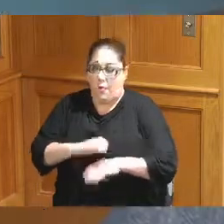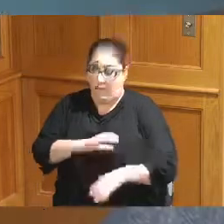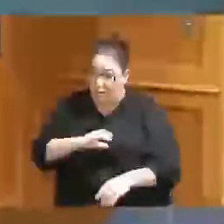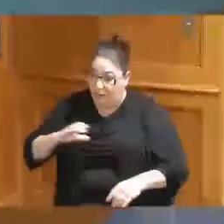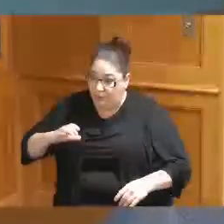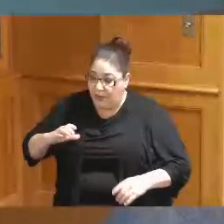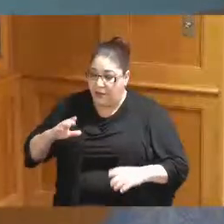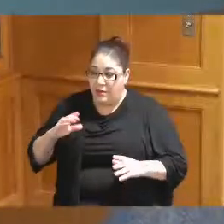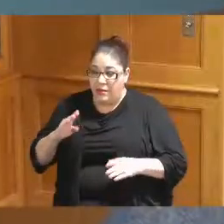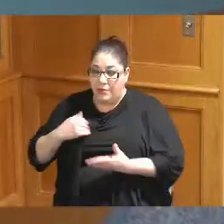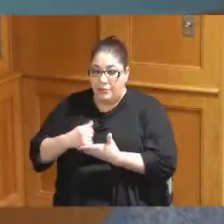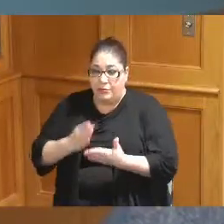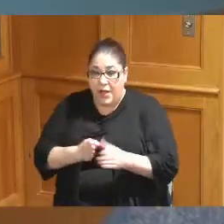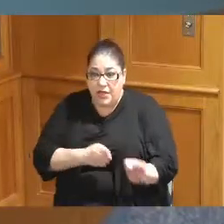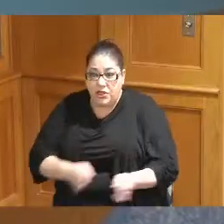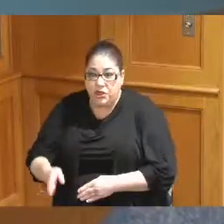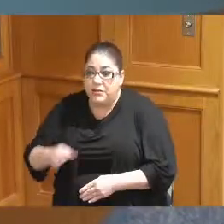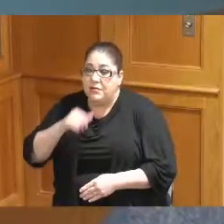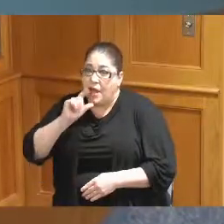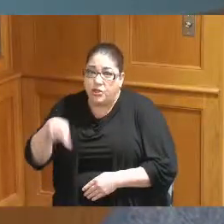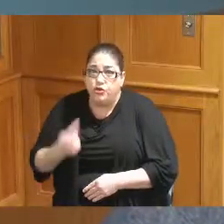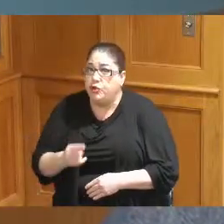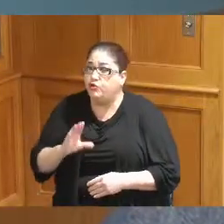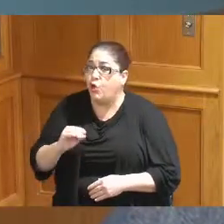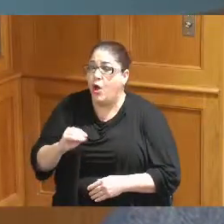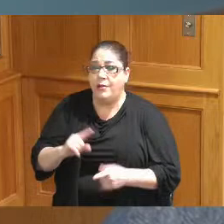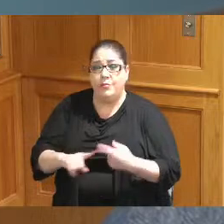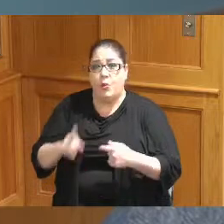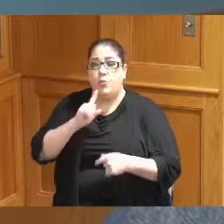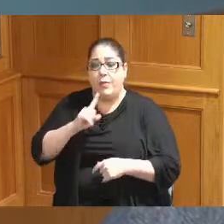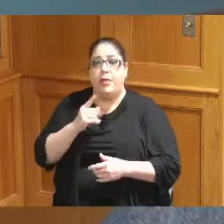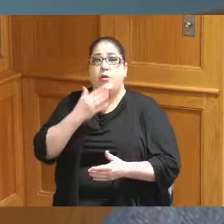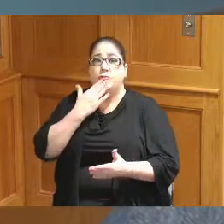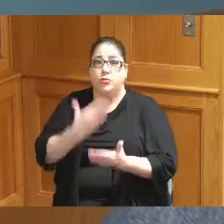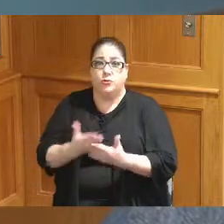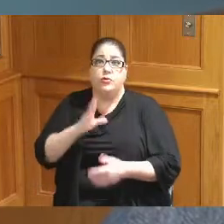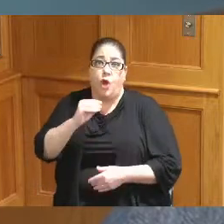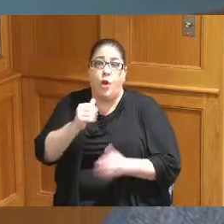budget we're not just talking all of us are putting it put money up and then making sure